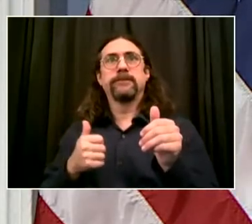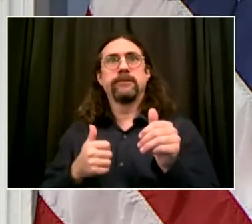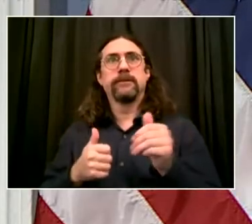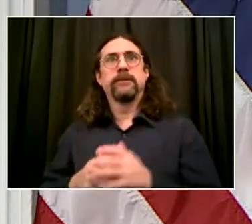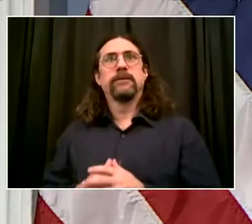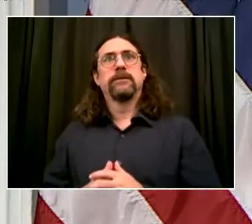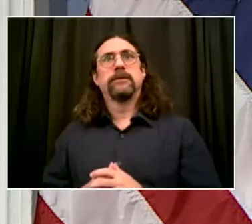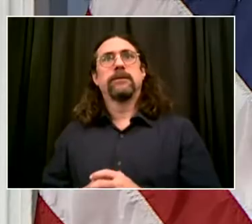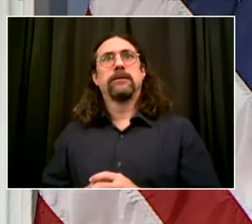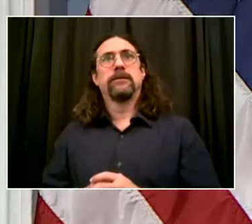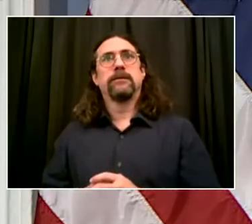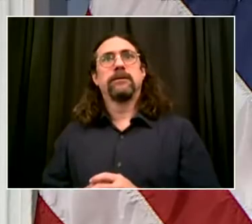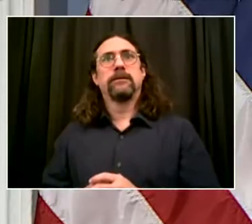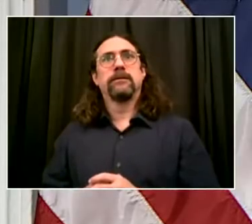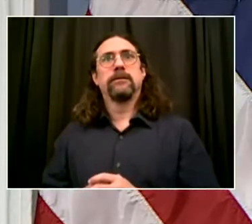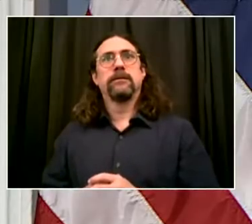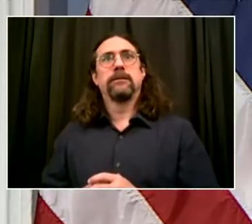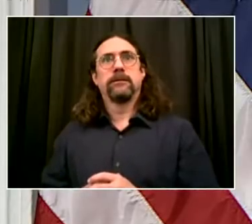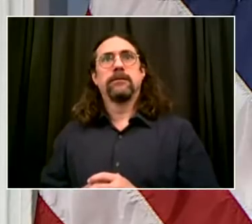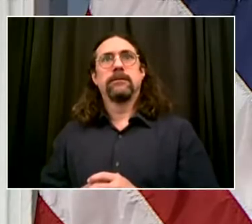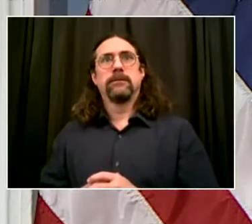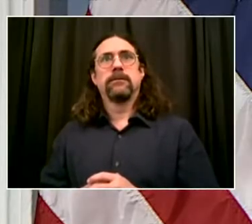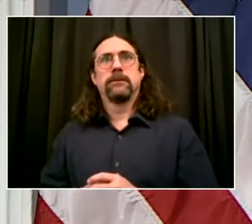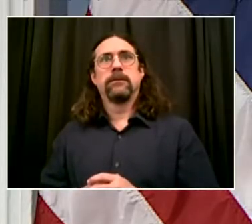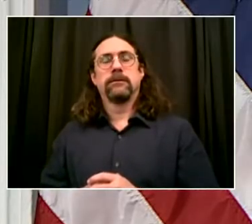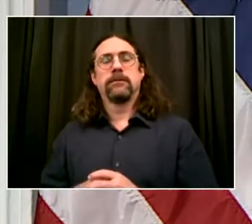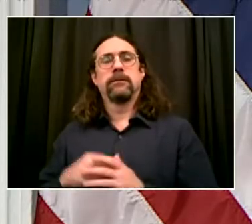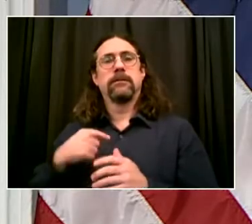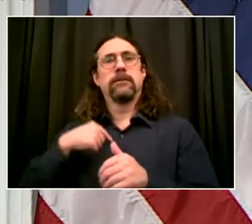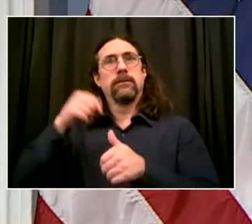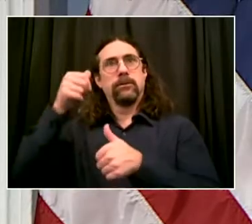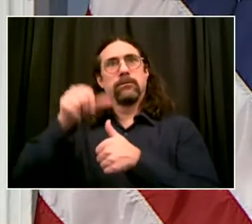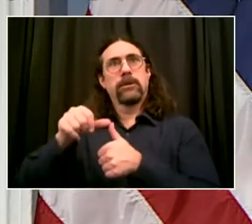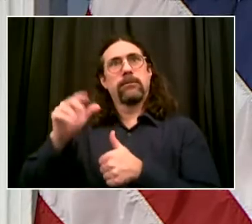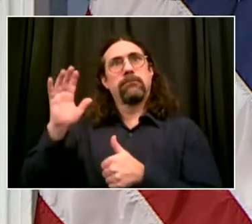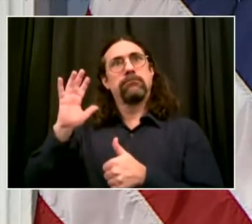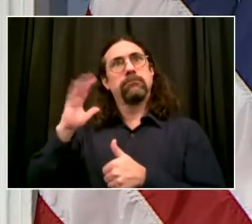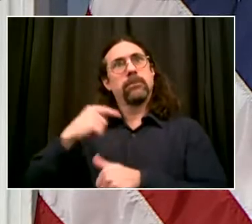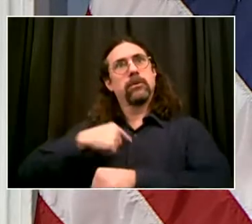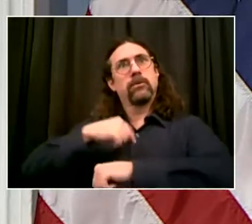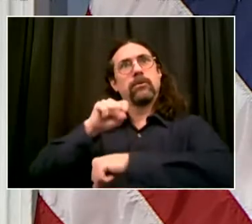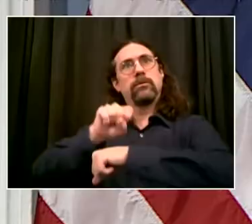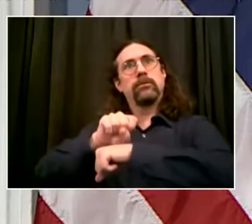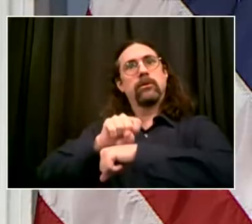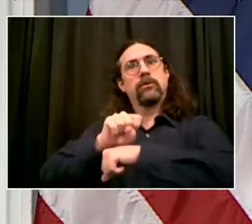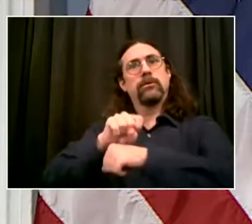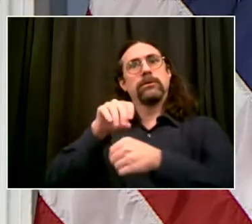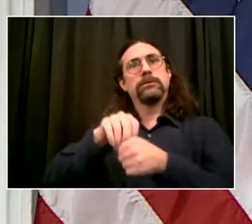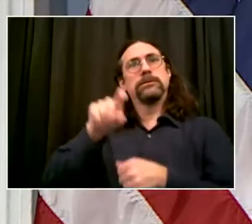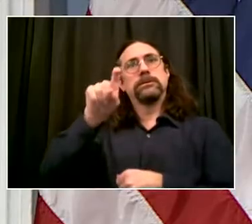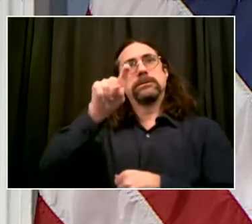HARVEY, SIX MONTHS AFTER HURRICANE HARVEY WHEN THERE WAS A RAIN SHOWER IN CHILLDREDREN AH RDRD